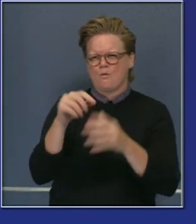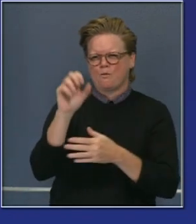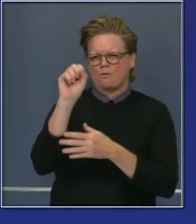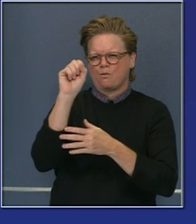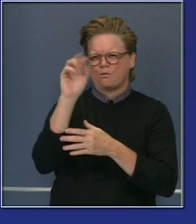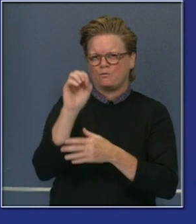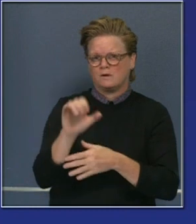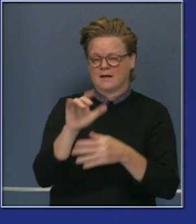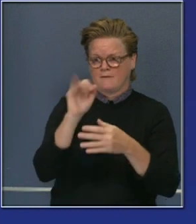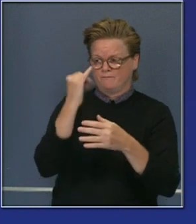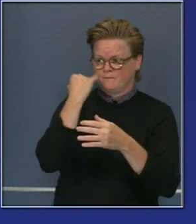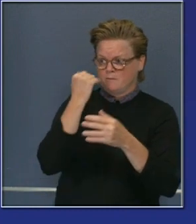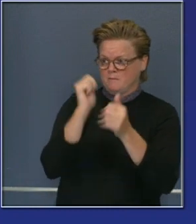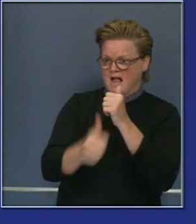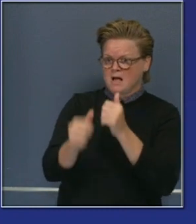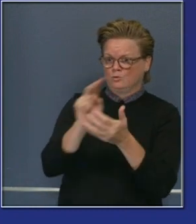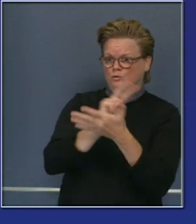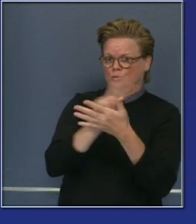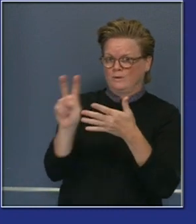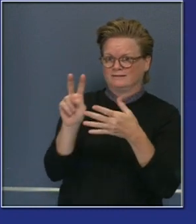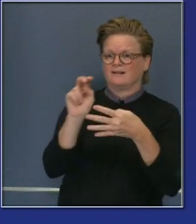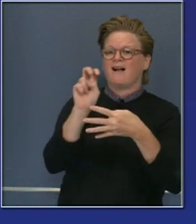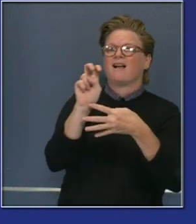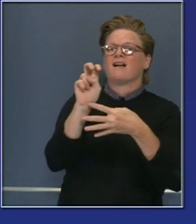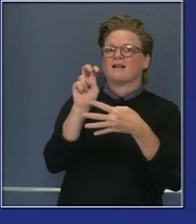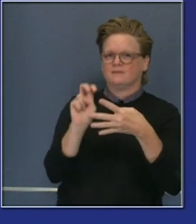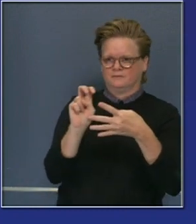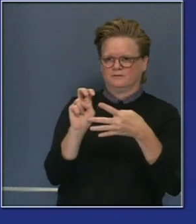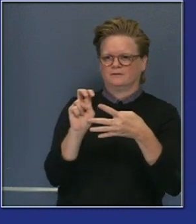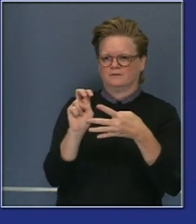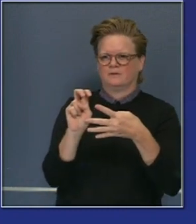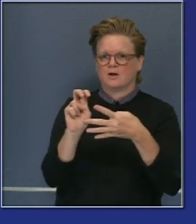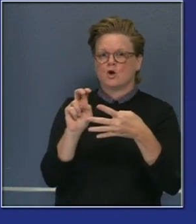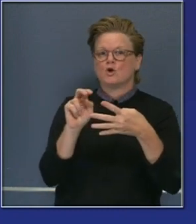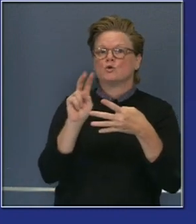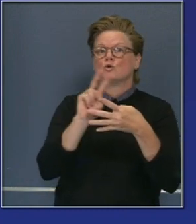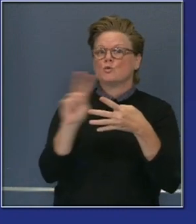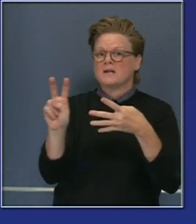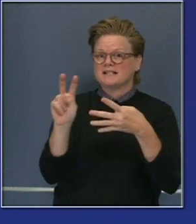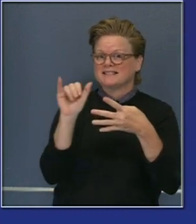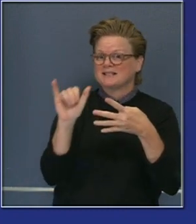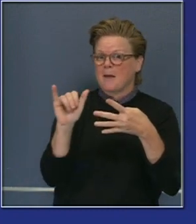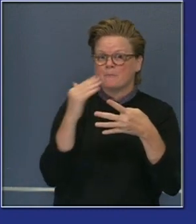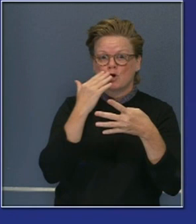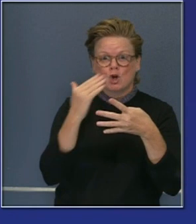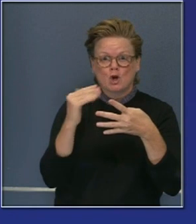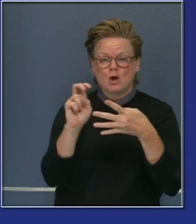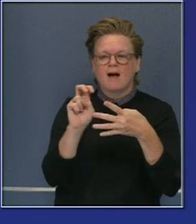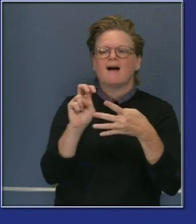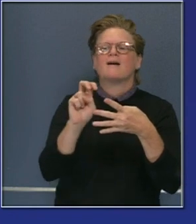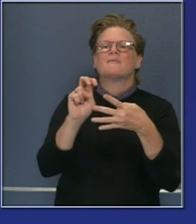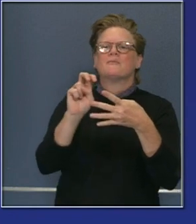THE MOMENT THAT WE WANT TO EXTEND THAT PERIOD OF TIME HE EVEN BEYOND TWO WEEKS AS IT